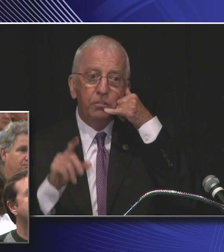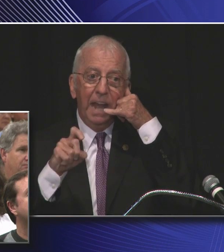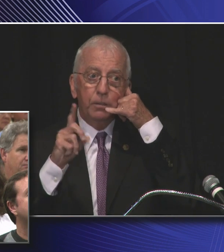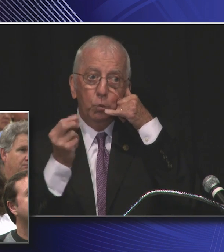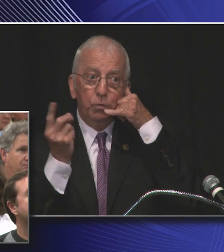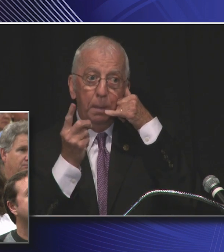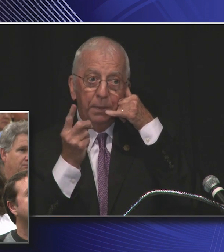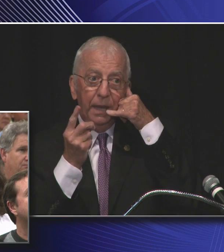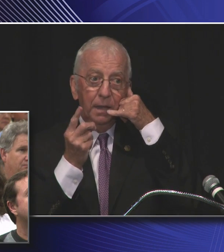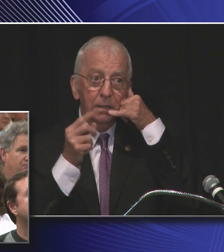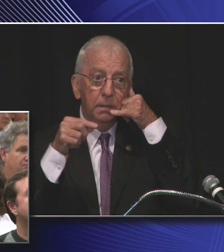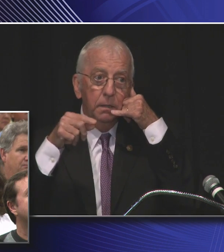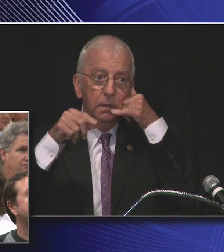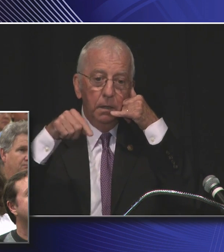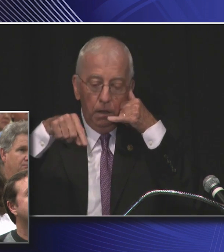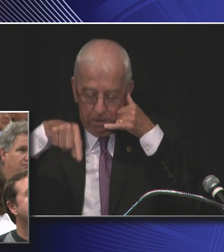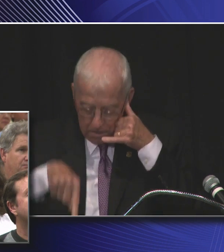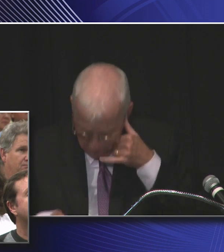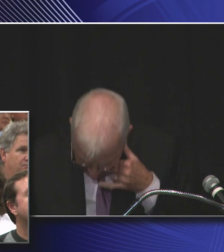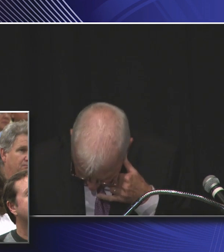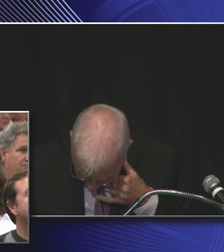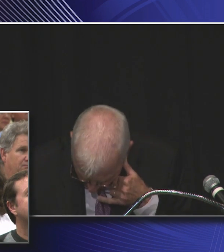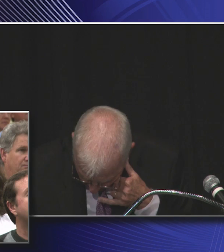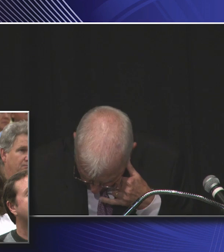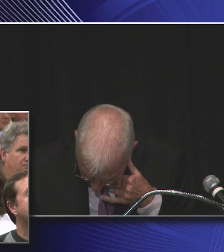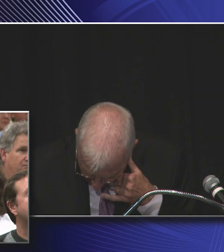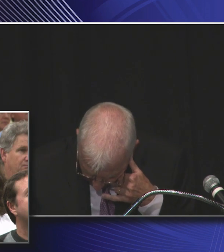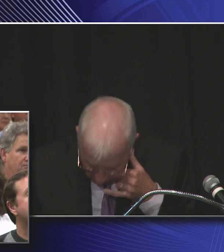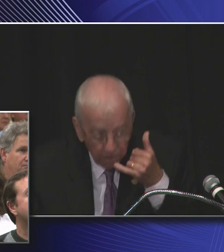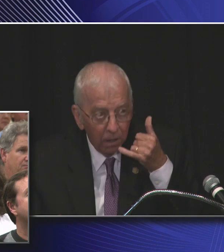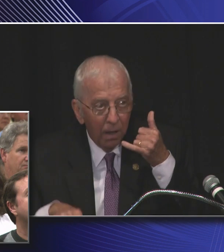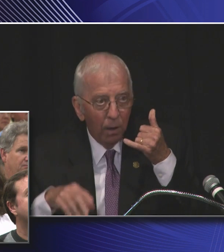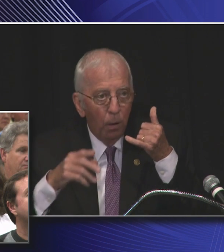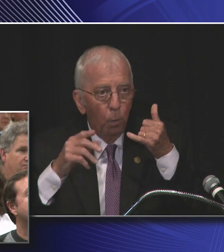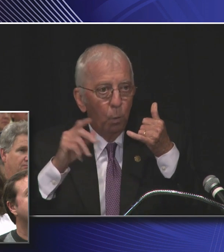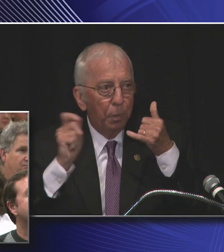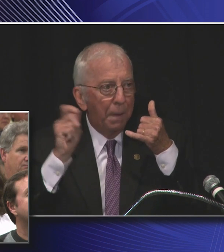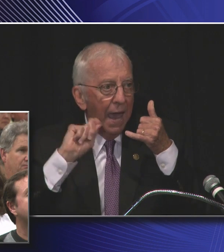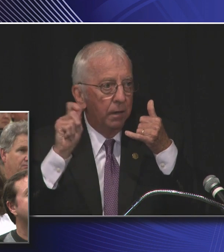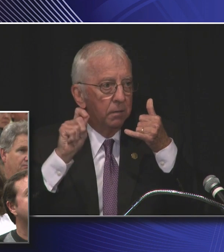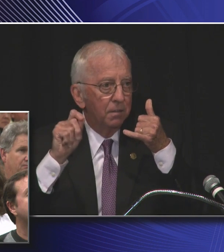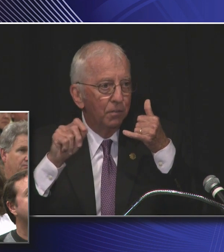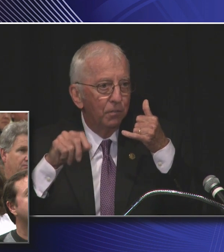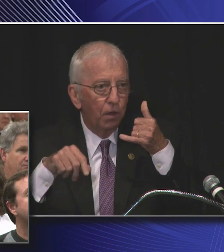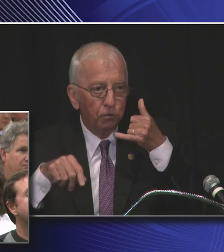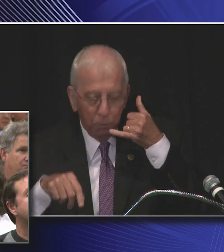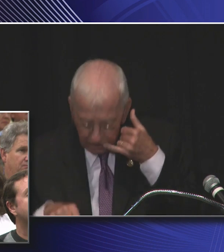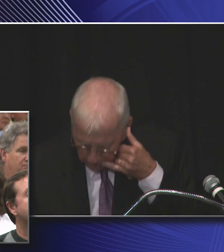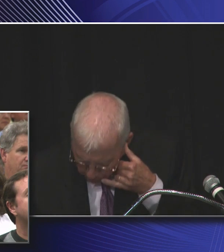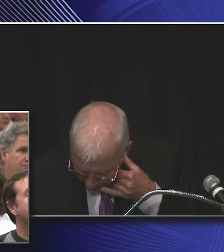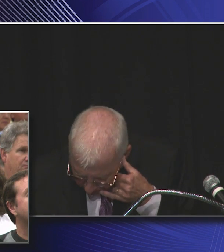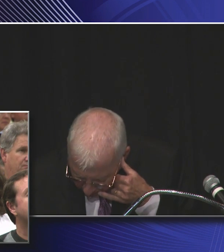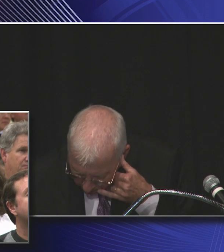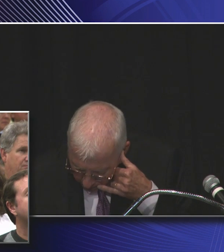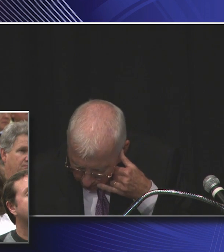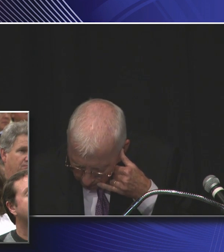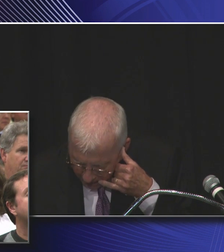and she had to do something looking down, with pen. So she was looking down with the pen